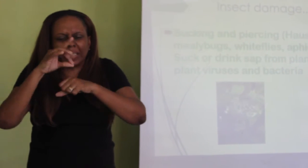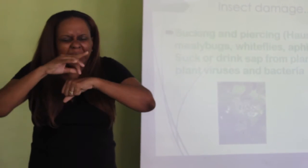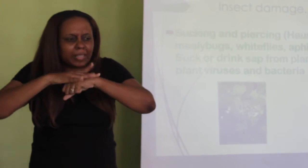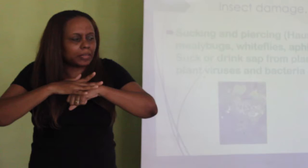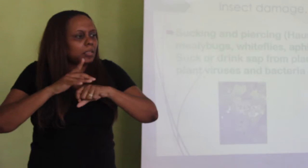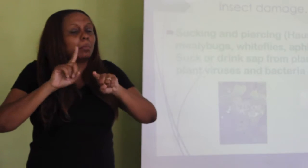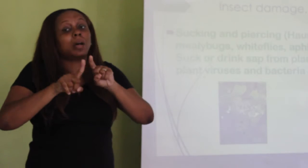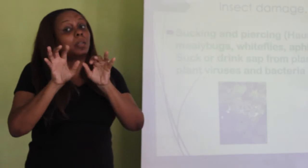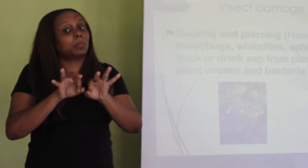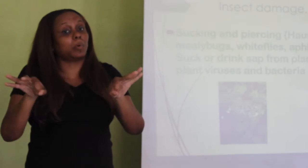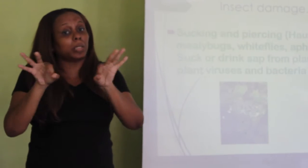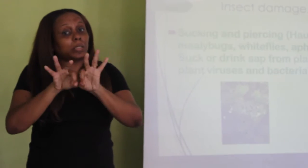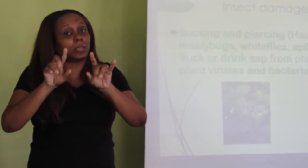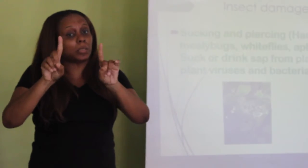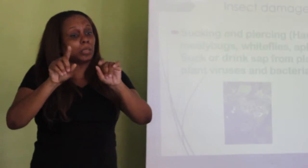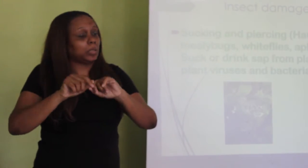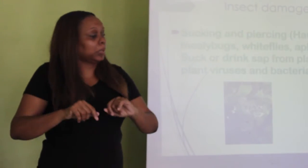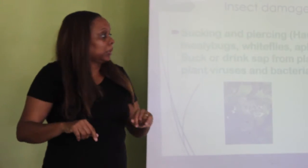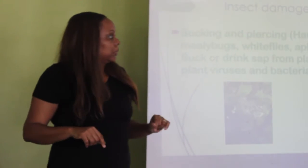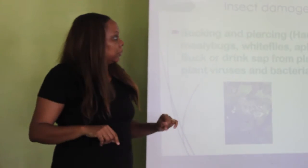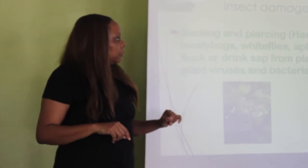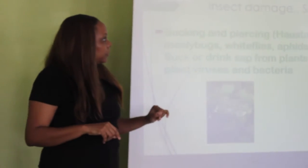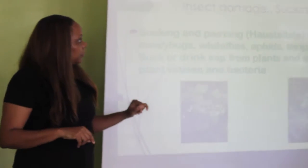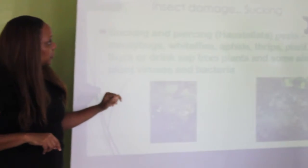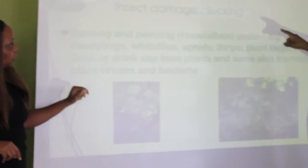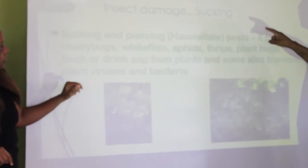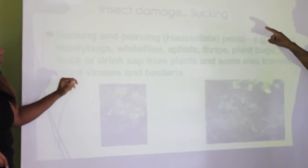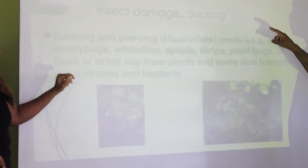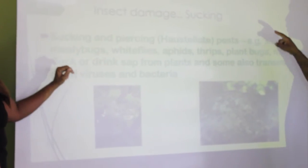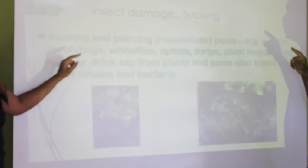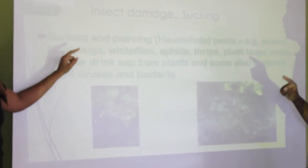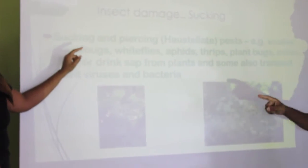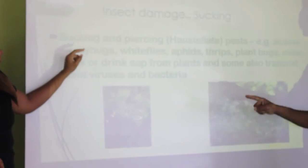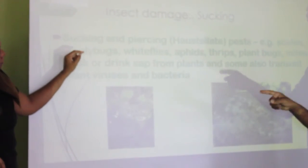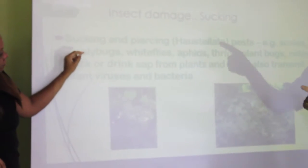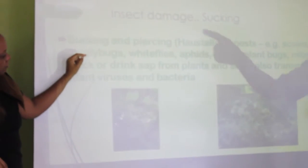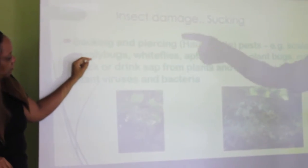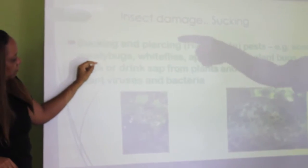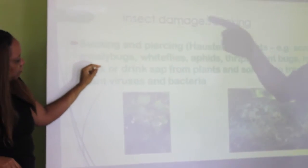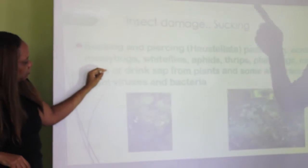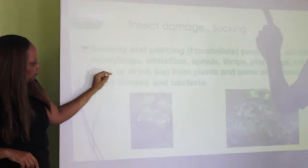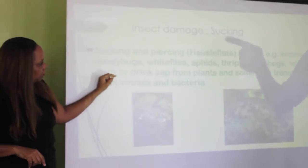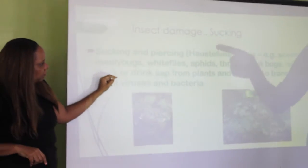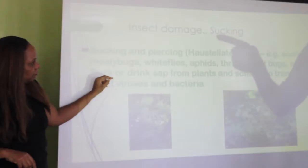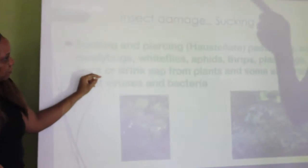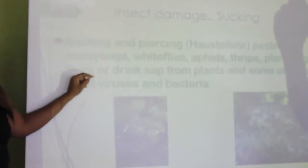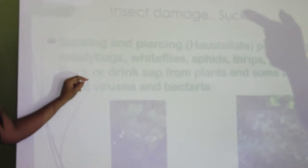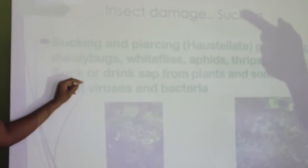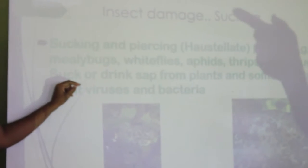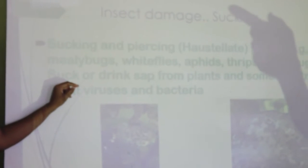important what do i was saying it is these sucking insects that will transfer your virus and bacteria